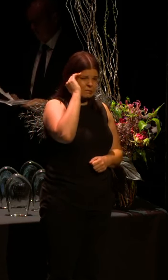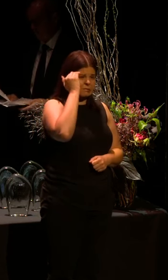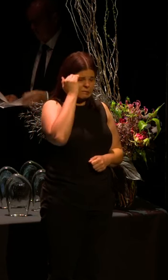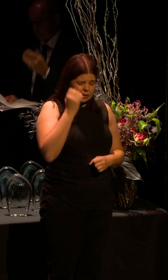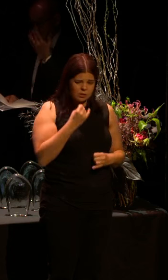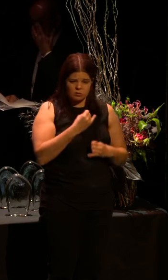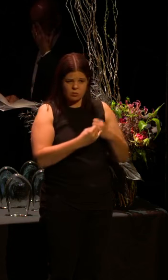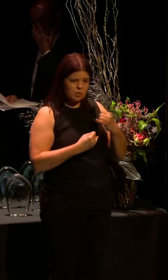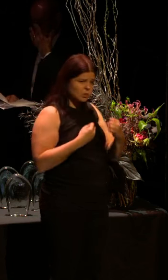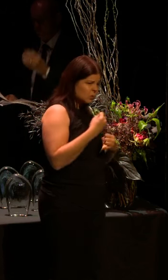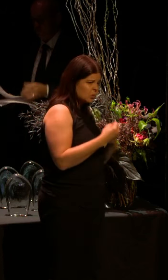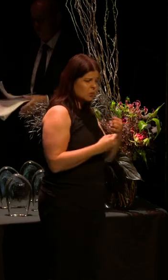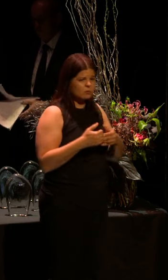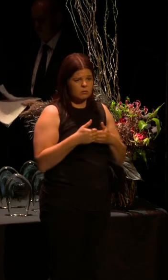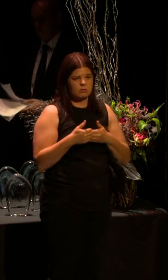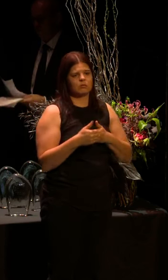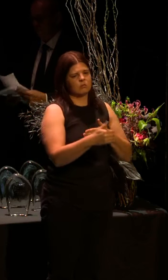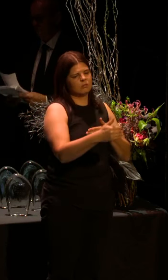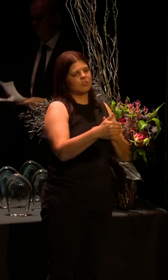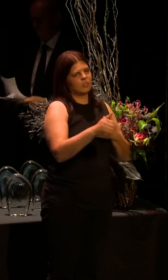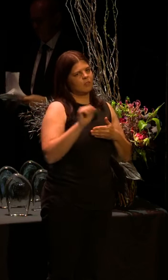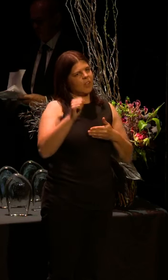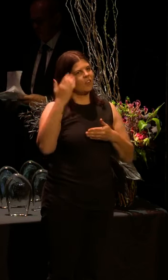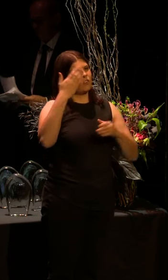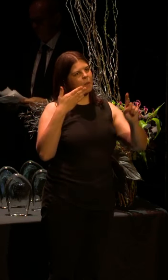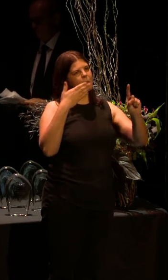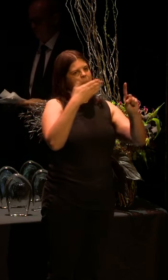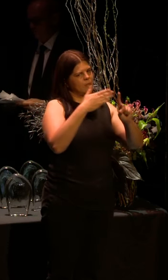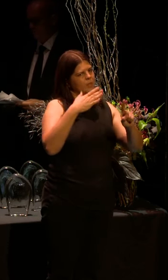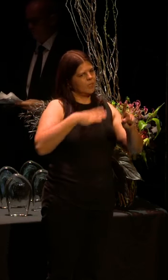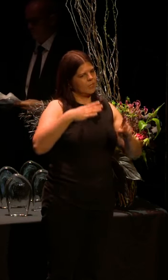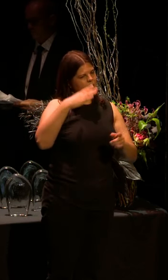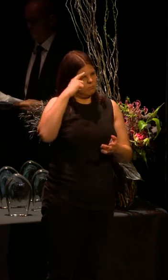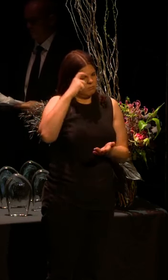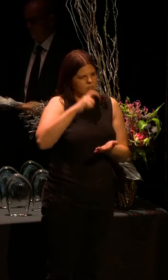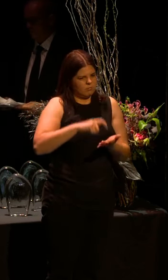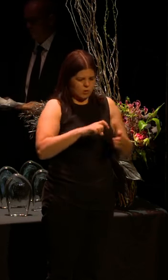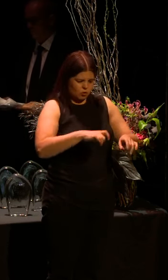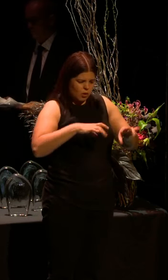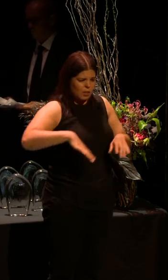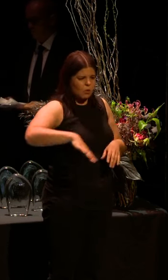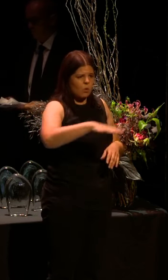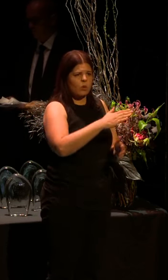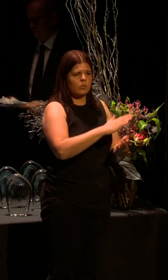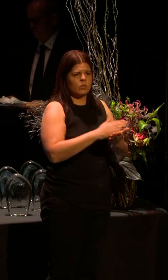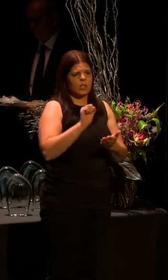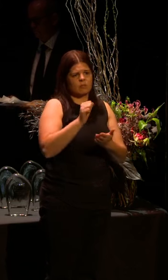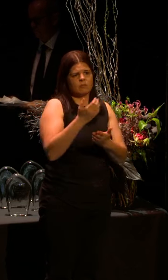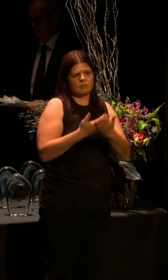But to listen, learn, and to come together, to heal and prevent heartaches from ever happening again.